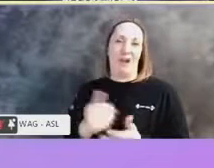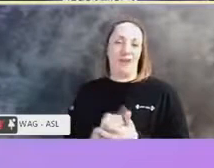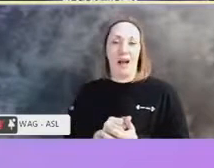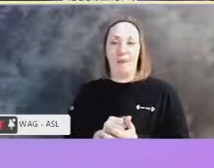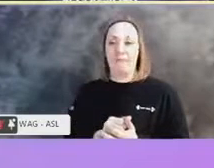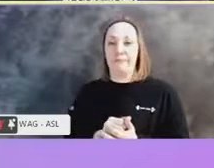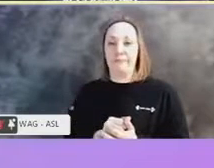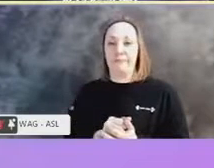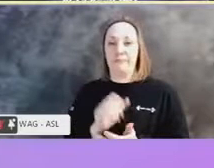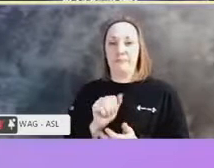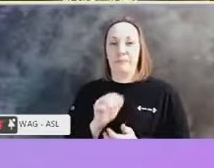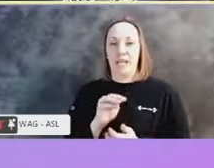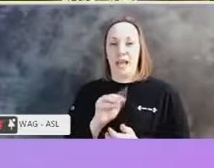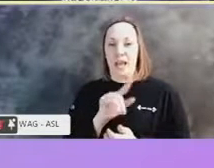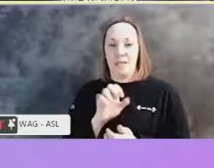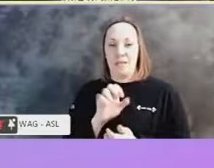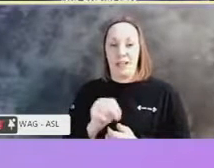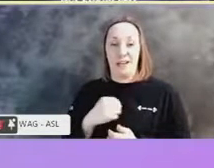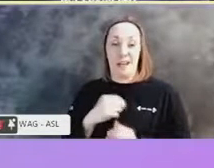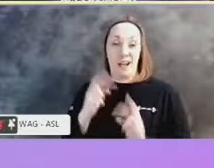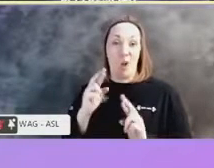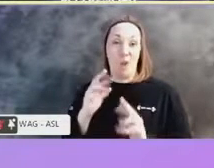it's going to be available on other platforms as well. For